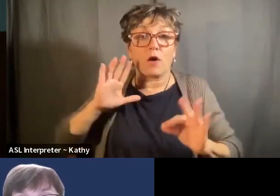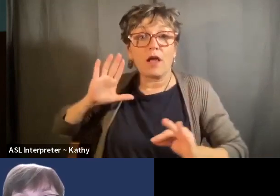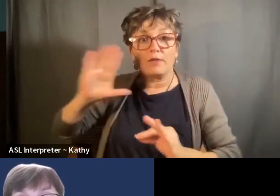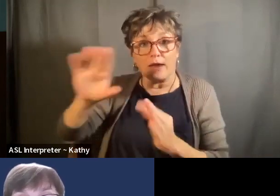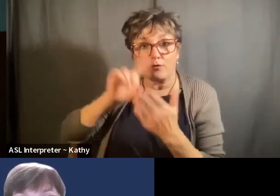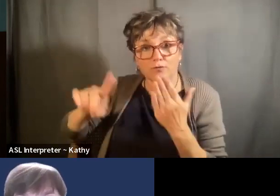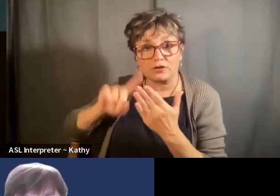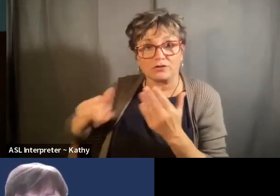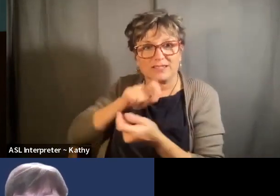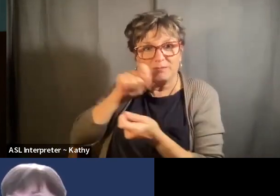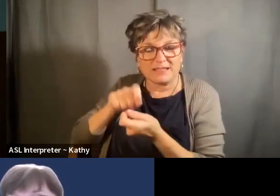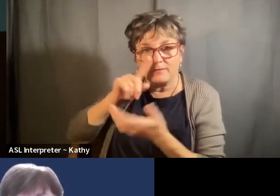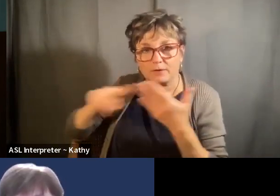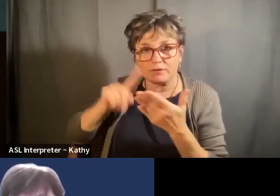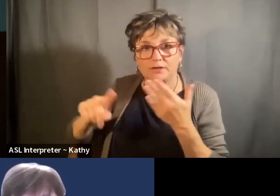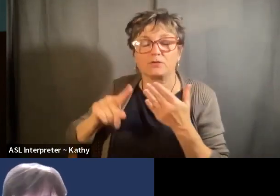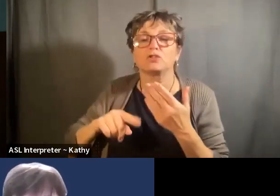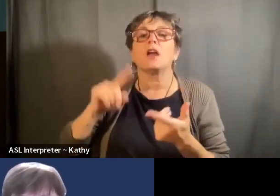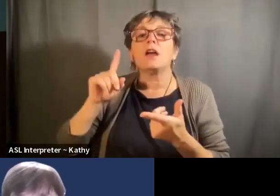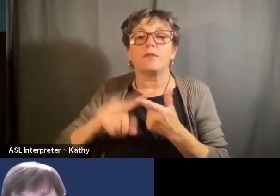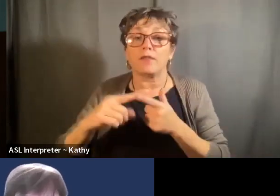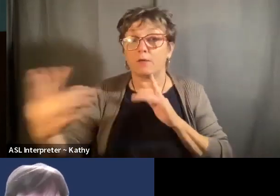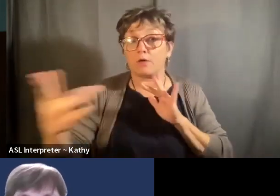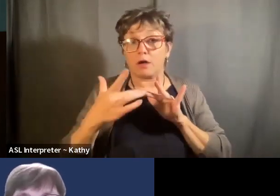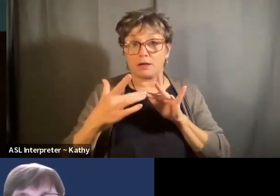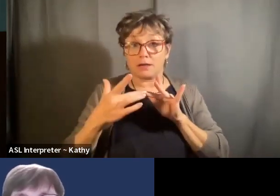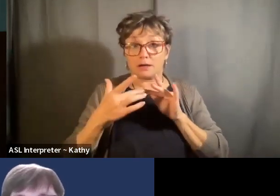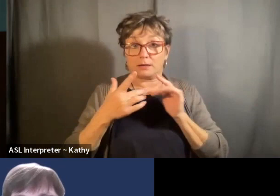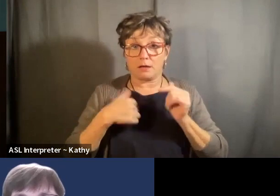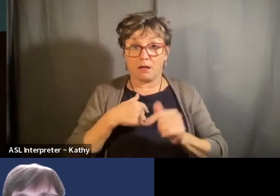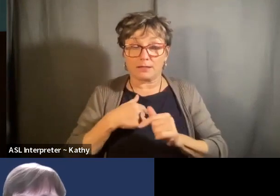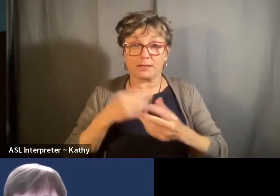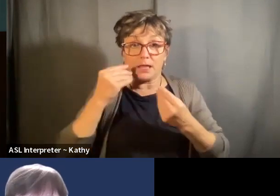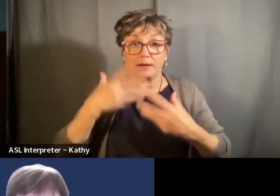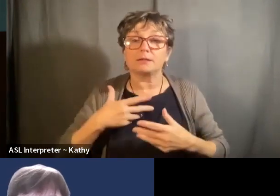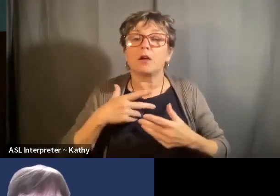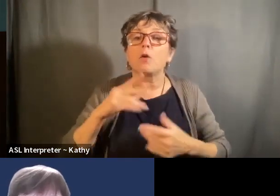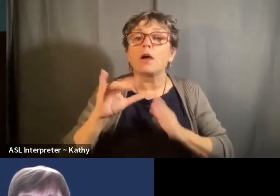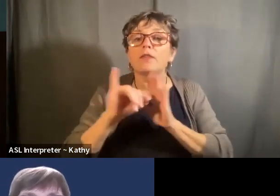participant ID codes because they they won't know names and they would ask us to send their